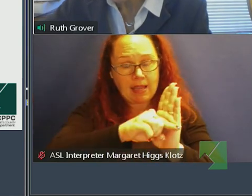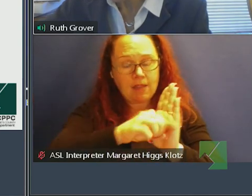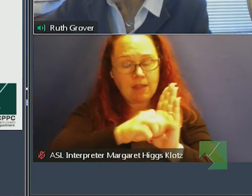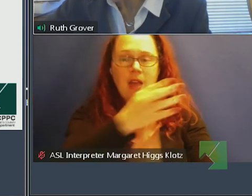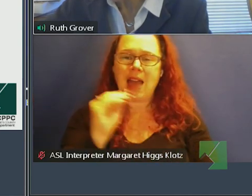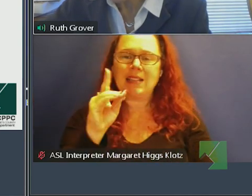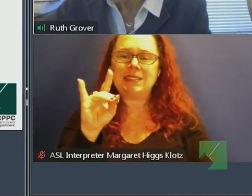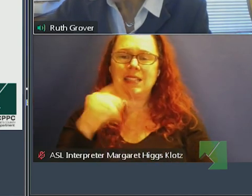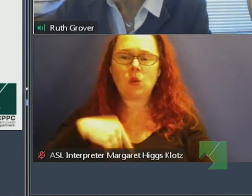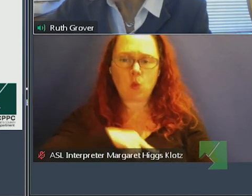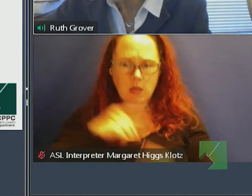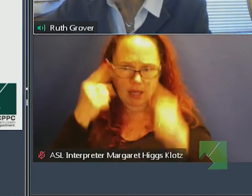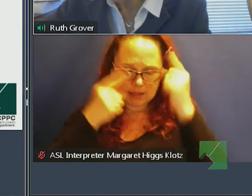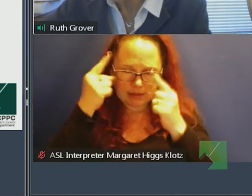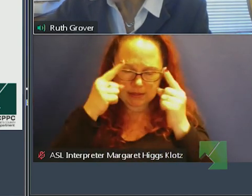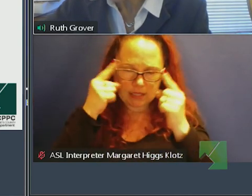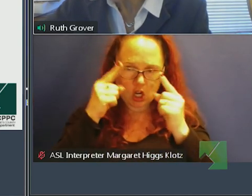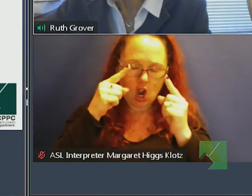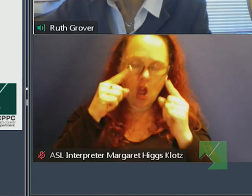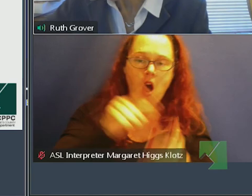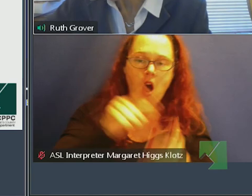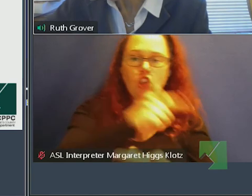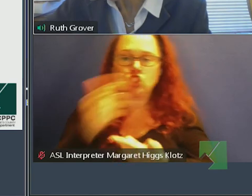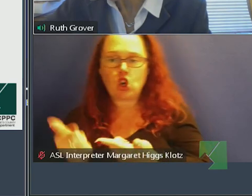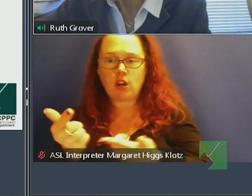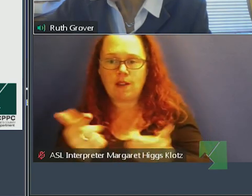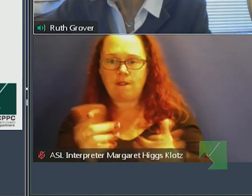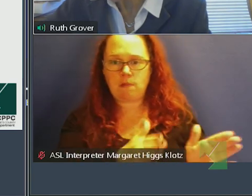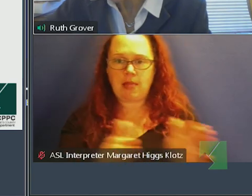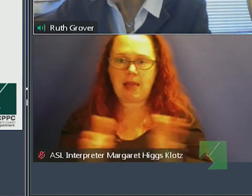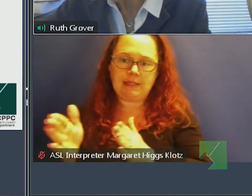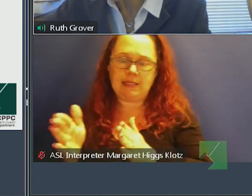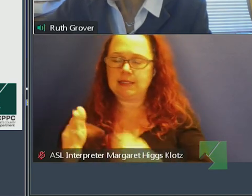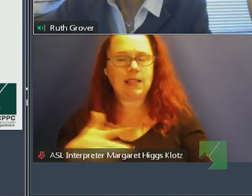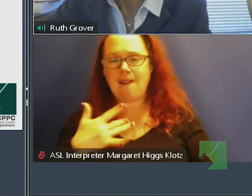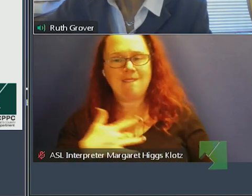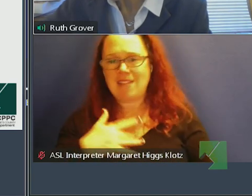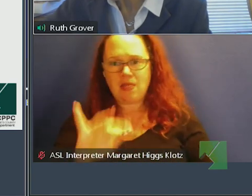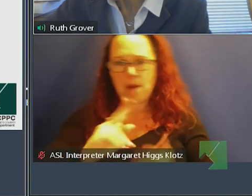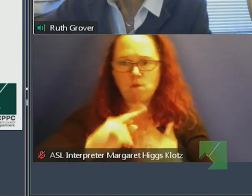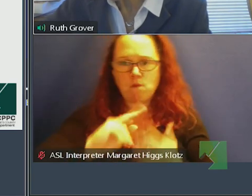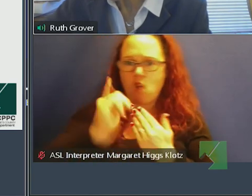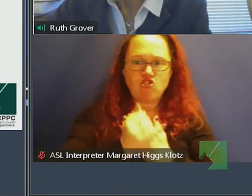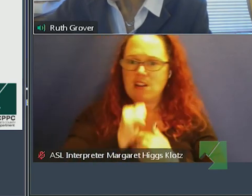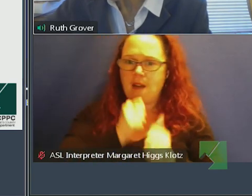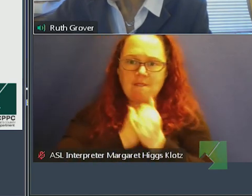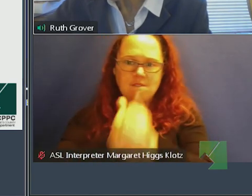the project is not in conformance with these standards as further detailed below master plan conformance.